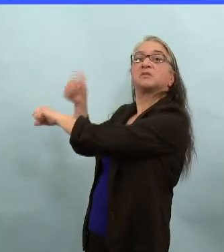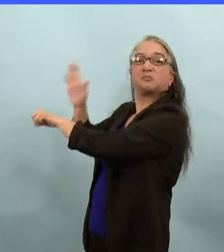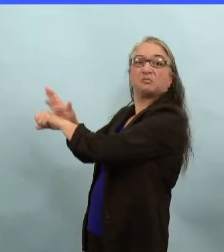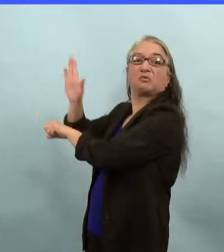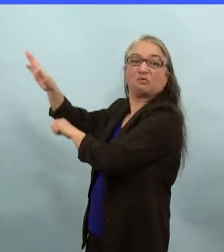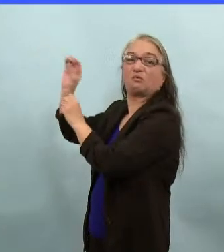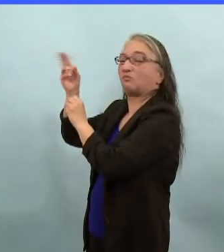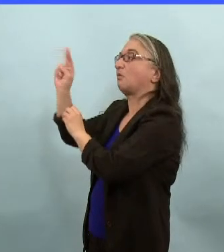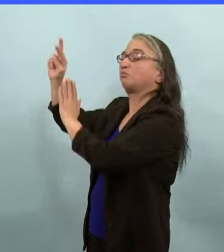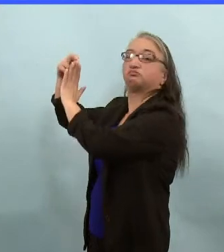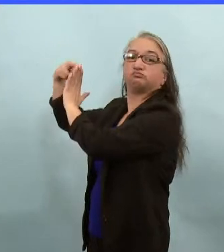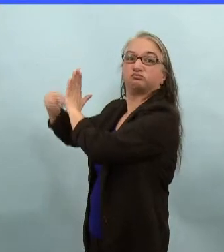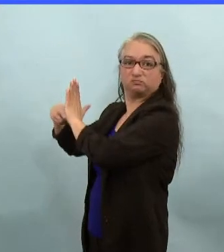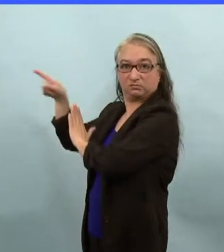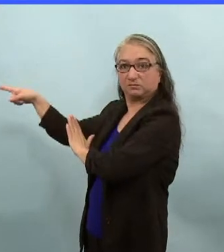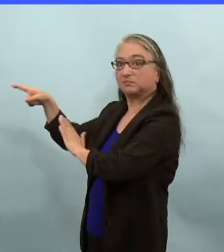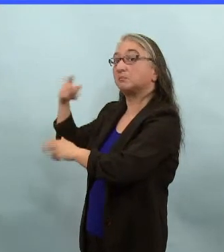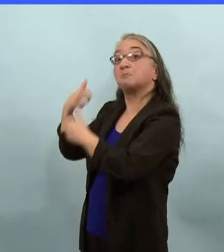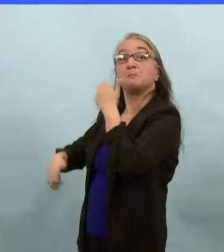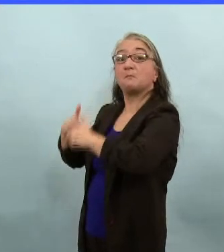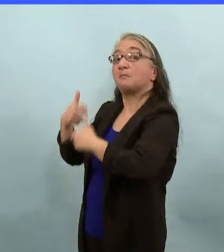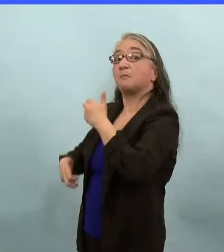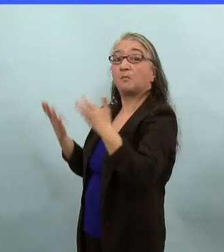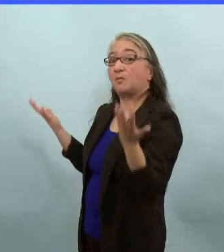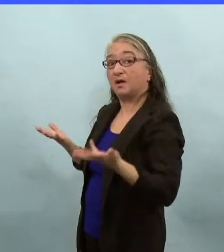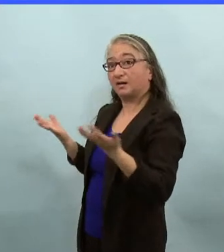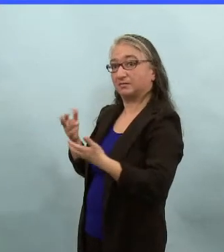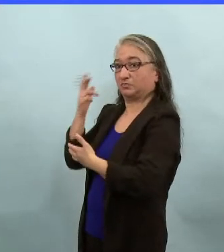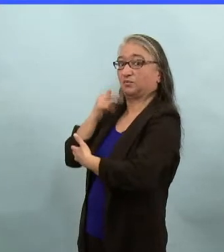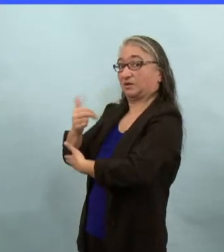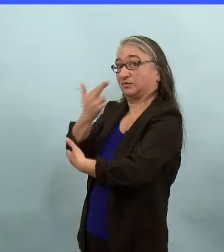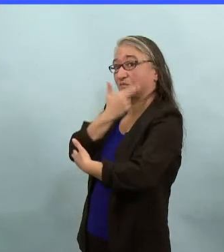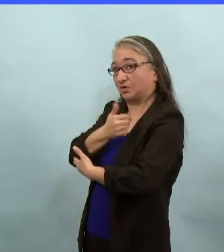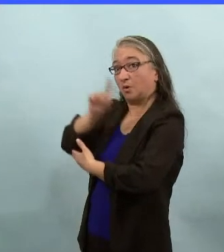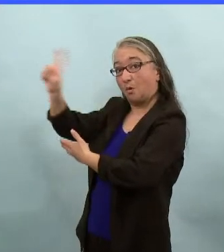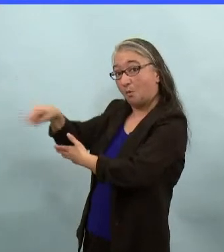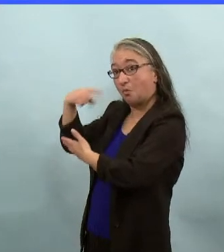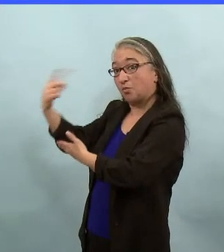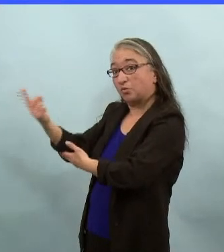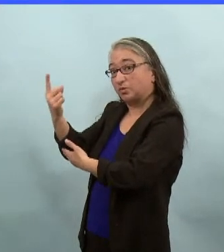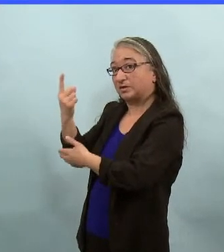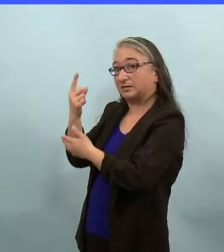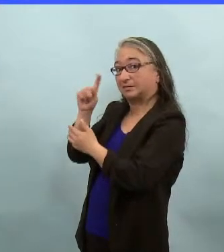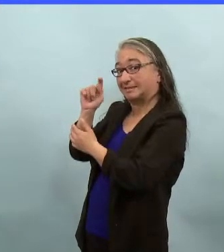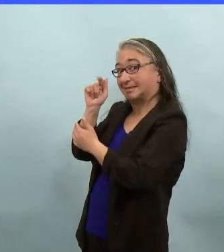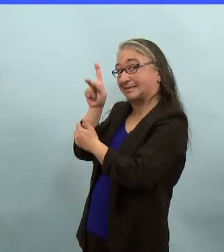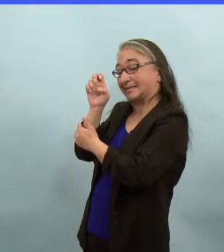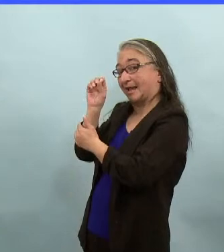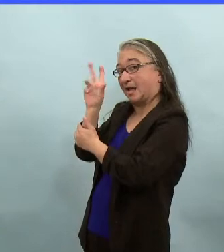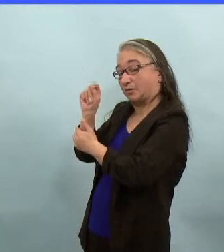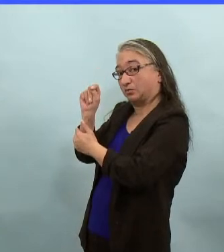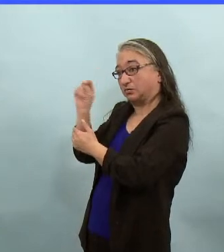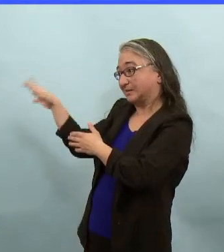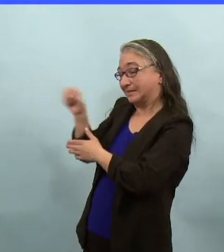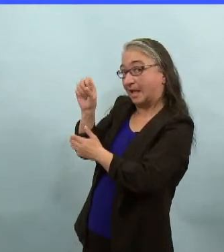is that they're killing their own business right people can't go and sit in their own dining room and they're doing that on their own accord because they believe that's the right thing